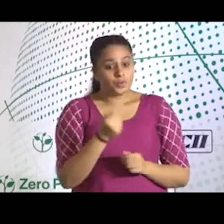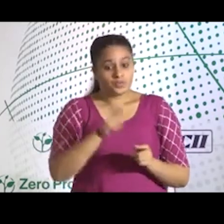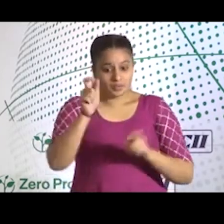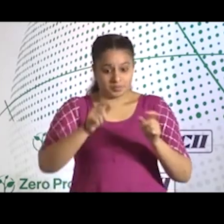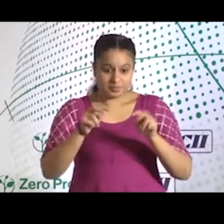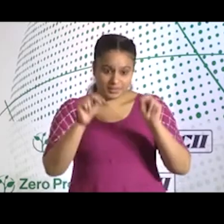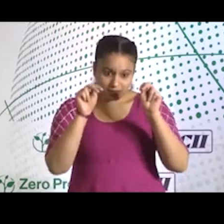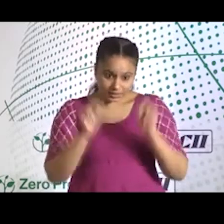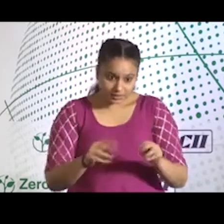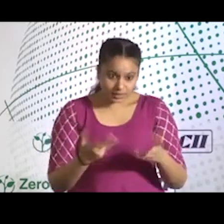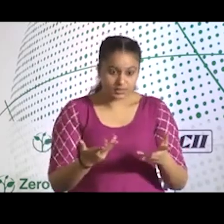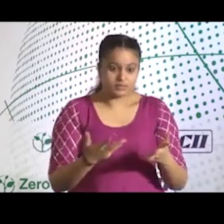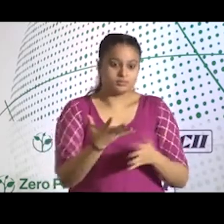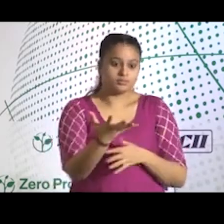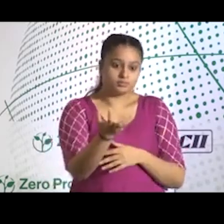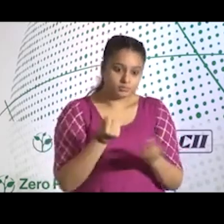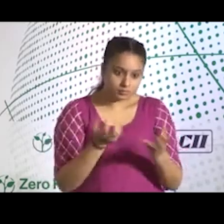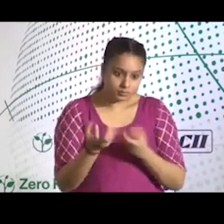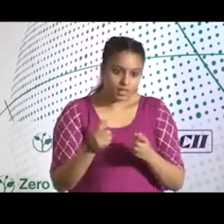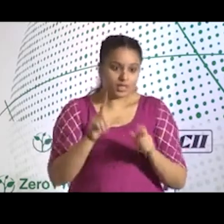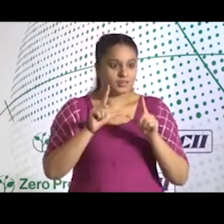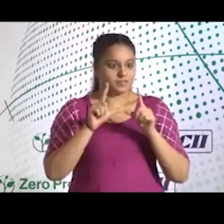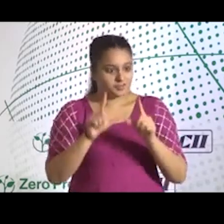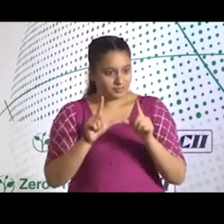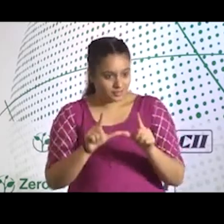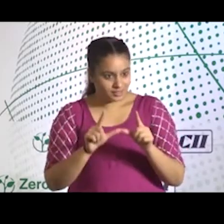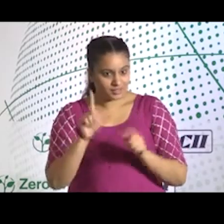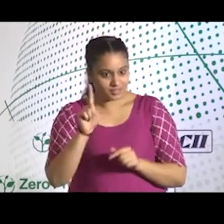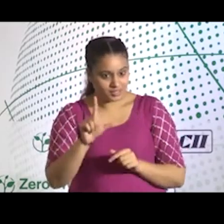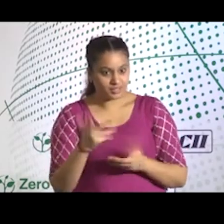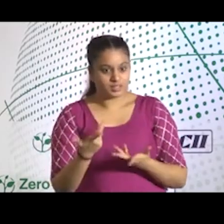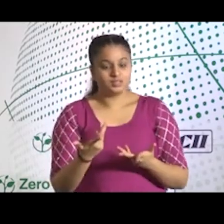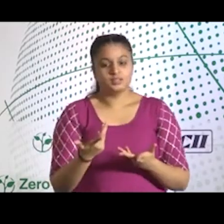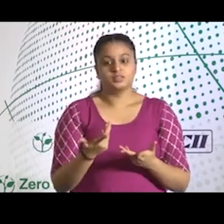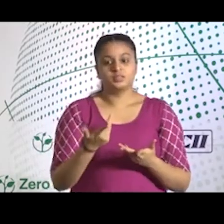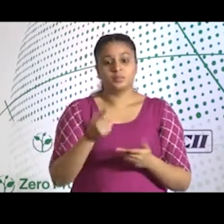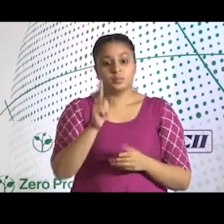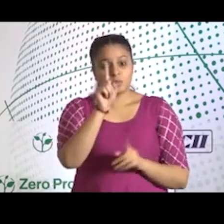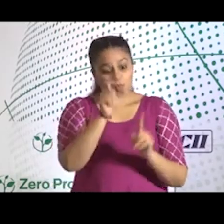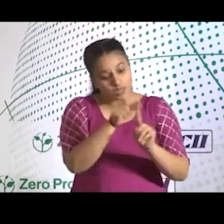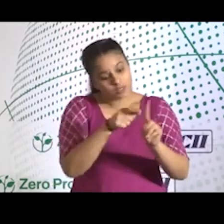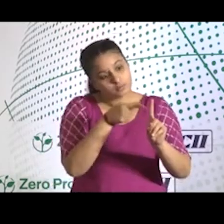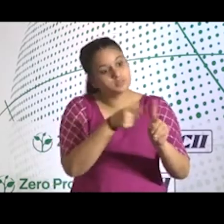Then we had to buy those licenses for those particular users.